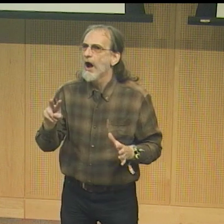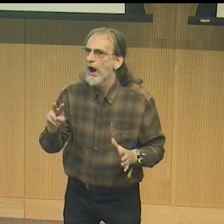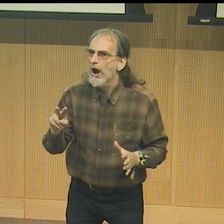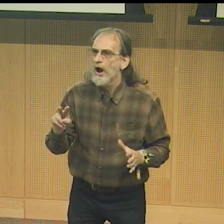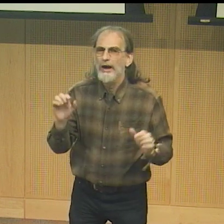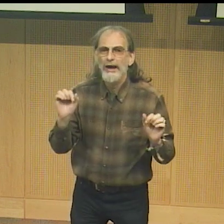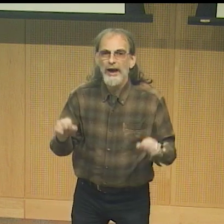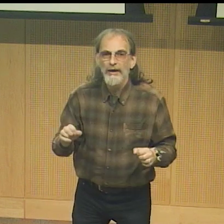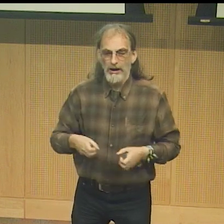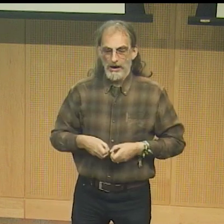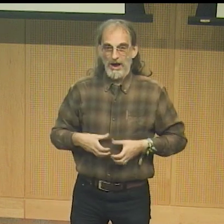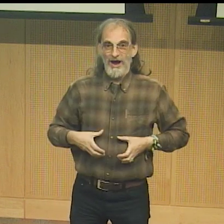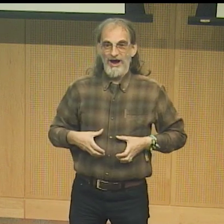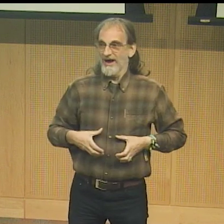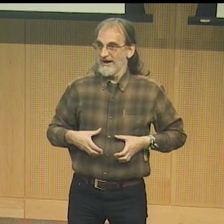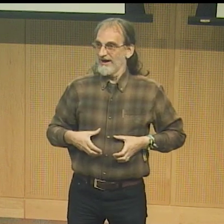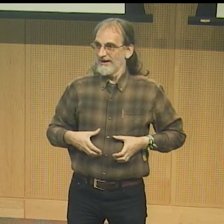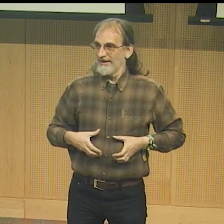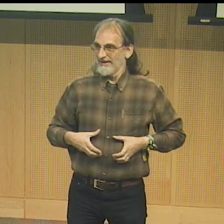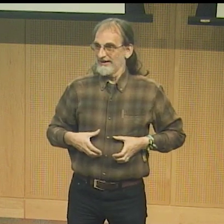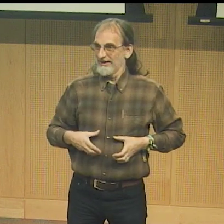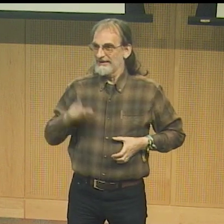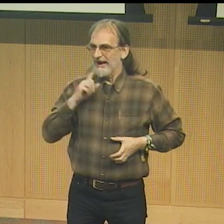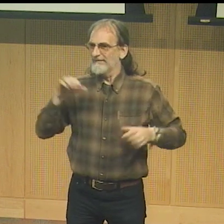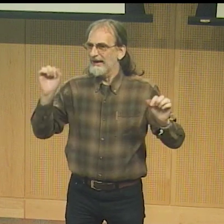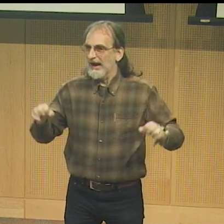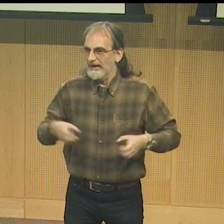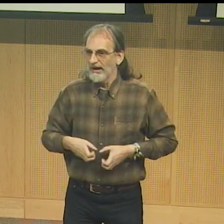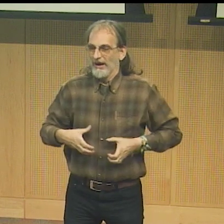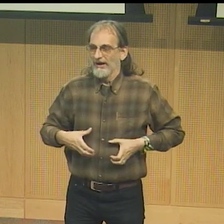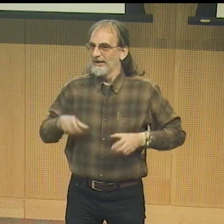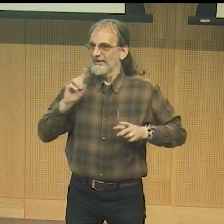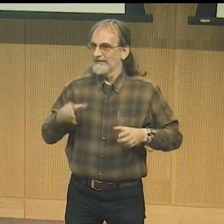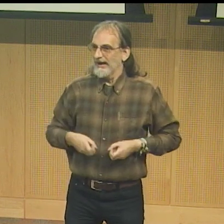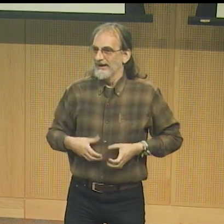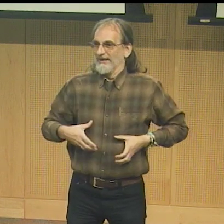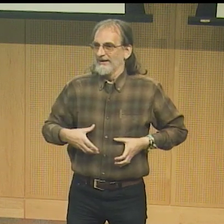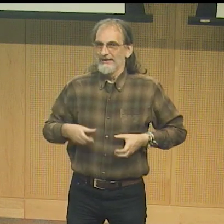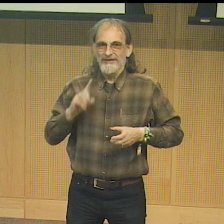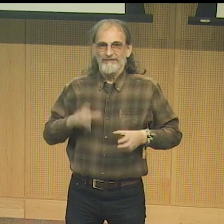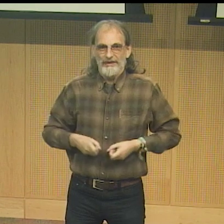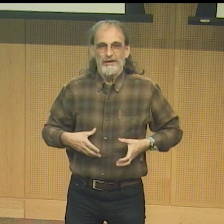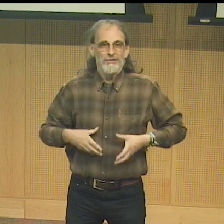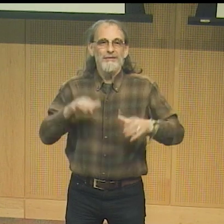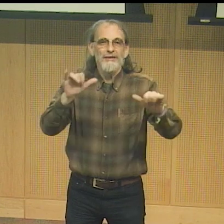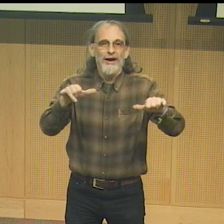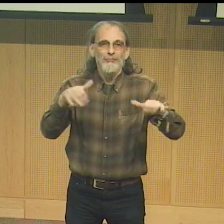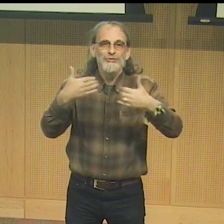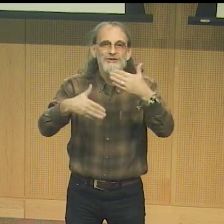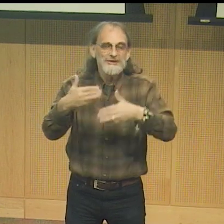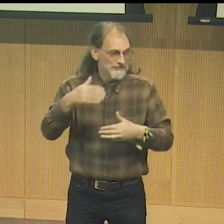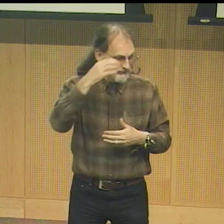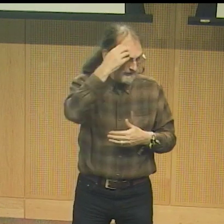There was 208 people before him, and now this one Deaf person had finally done it. So, that was one more example of the things we can do that